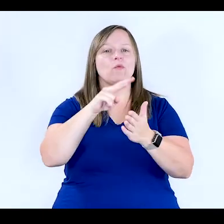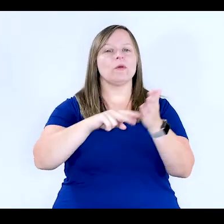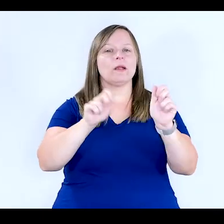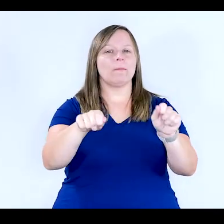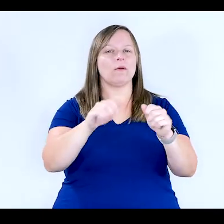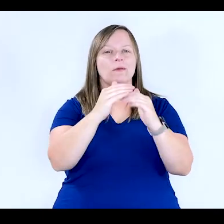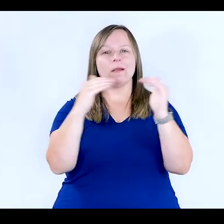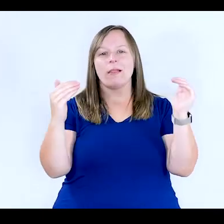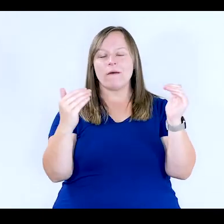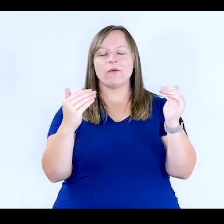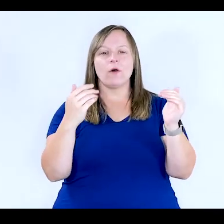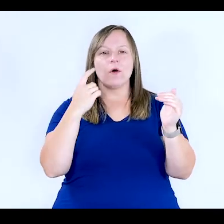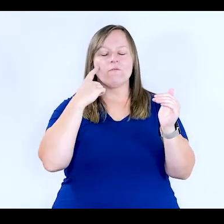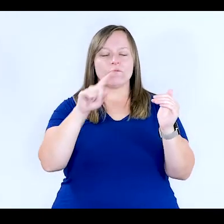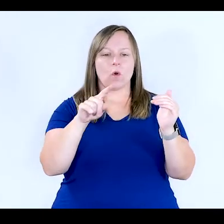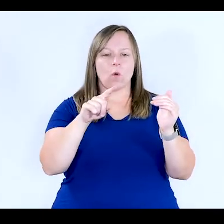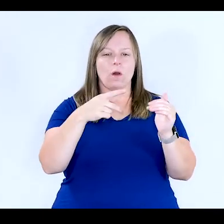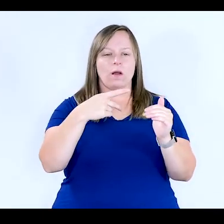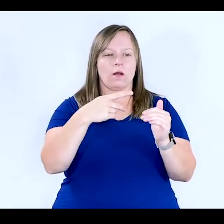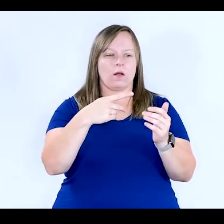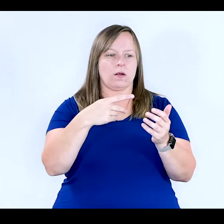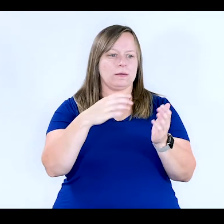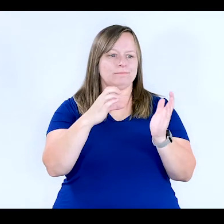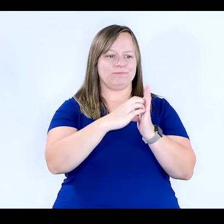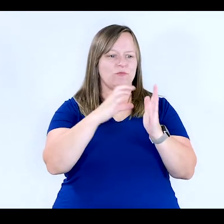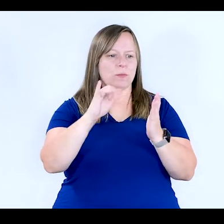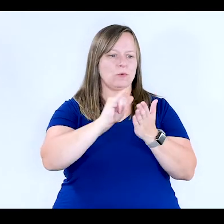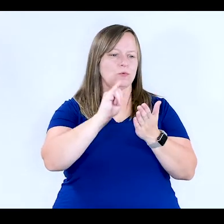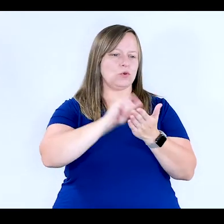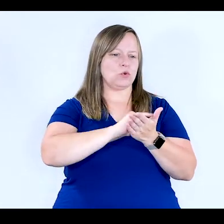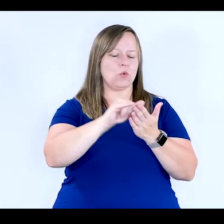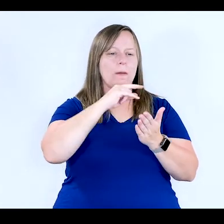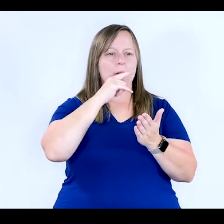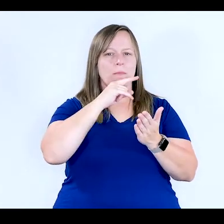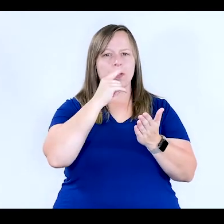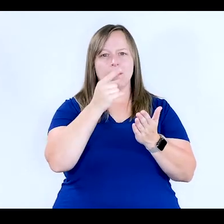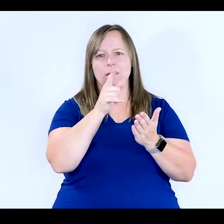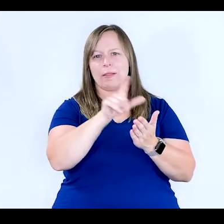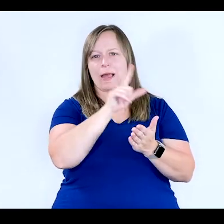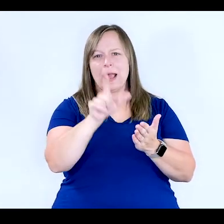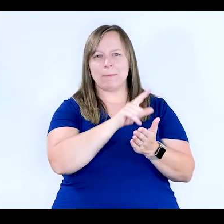the readability levels of positives from New York Public Library's reentry manual.